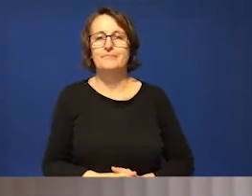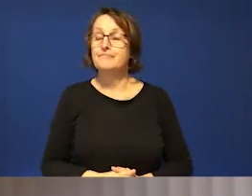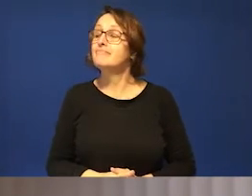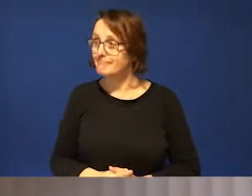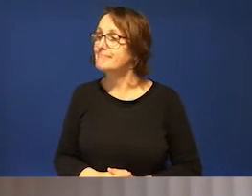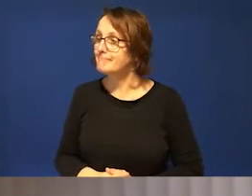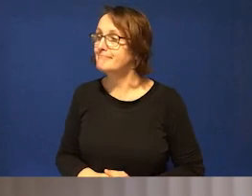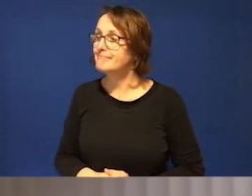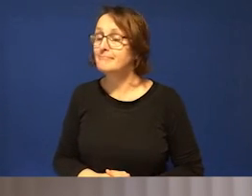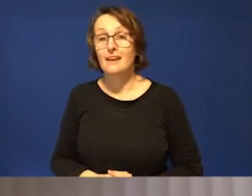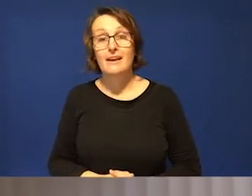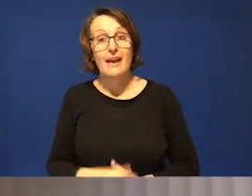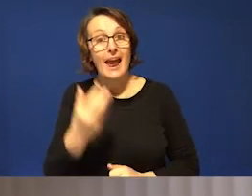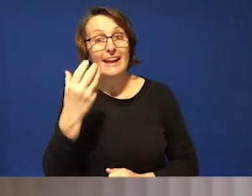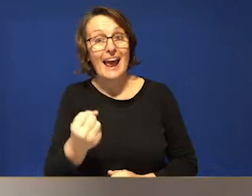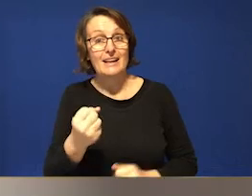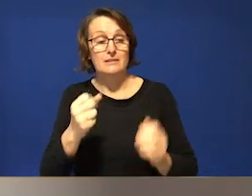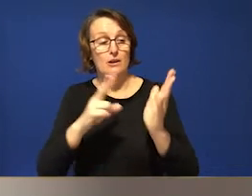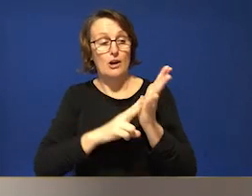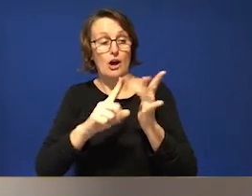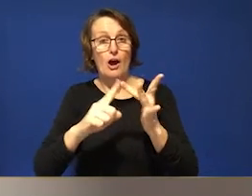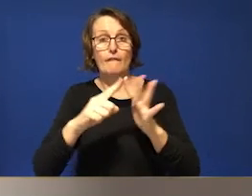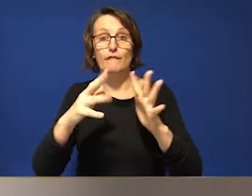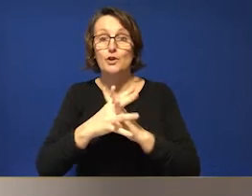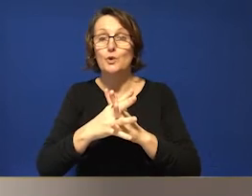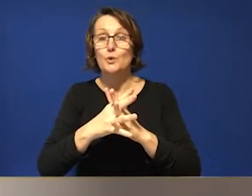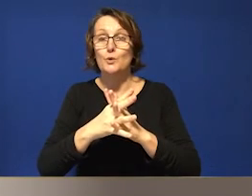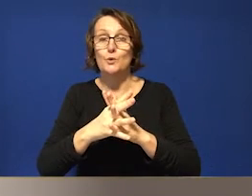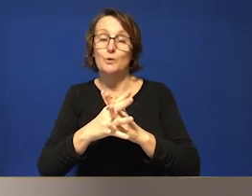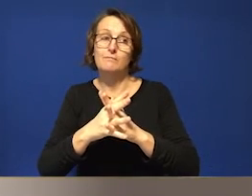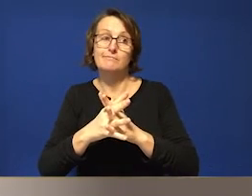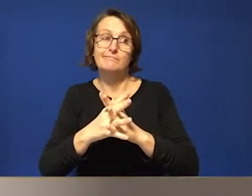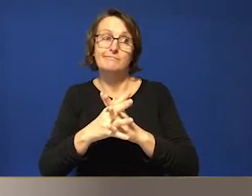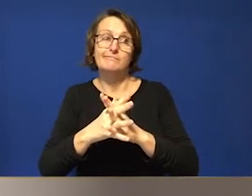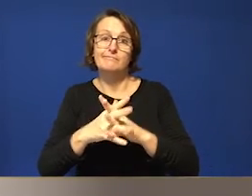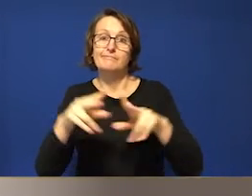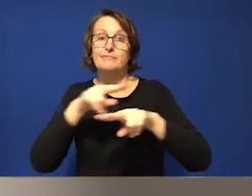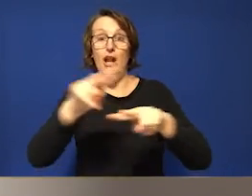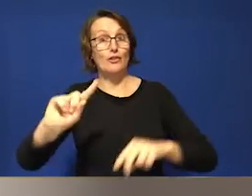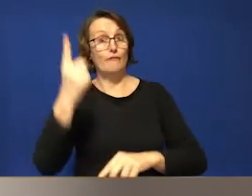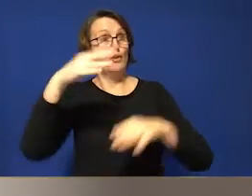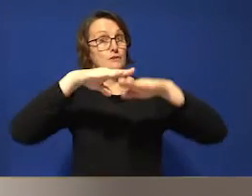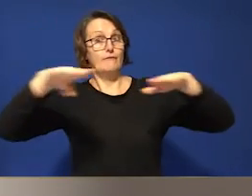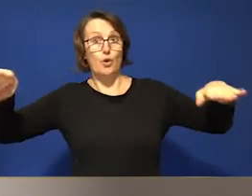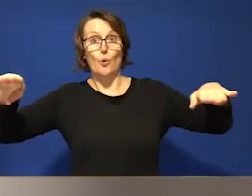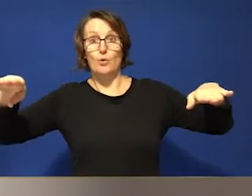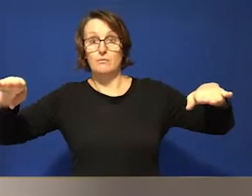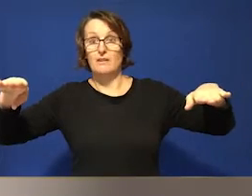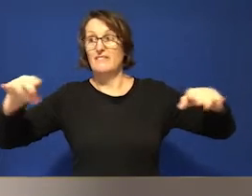And it's formed a kind of viewing where we call it the view data, which is basically, which has struck from the first floor apartment,